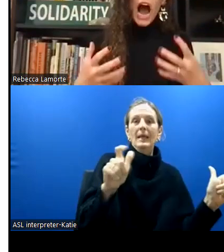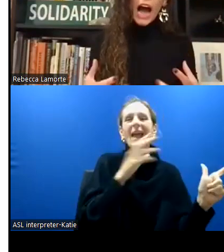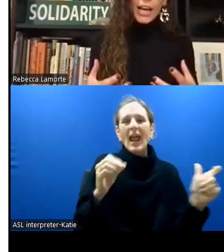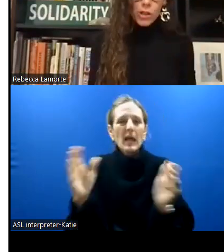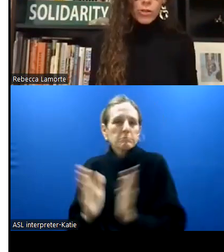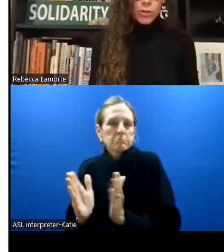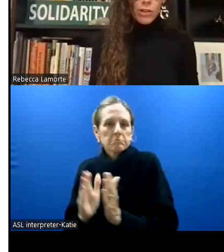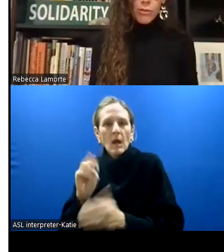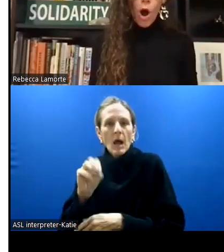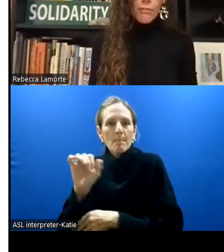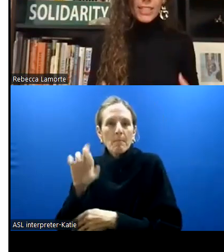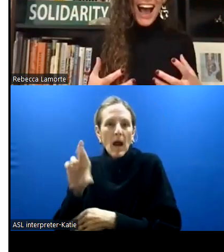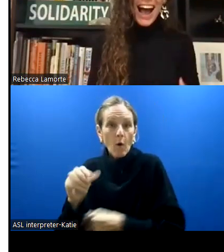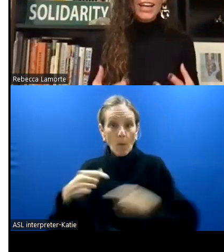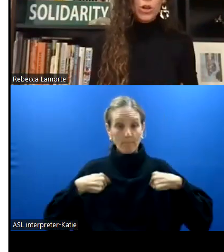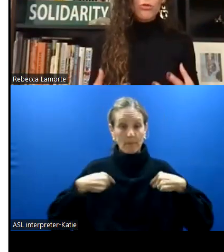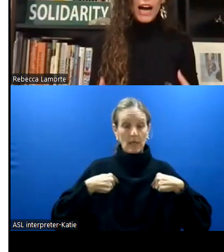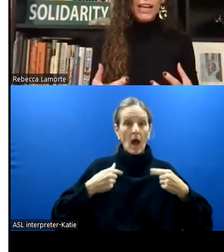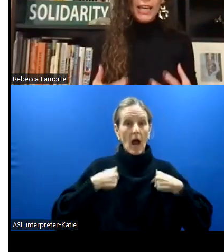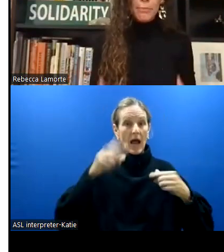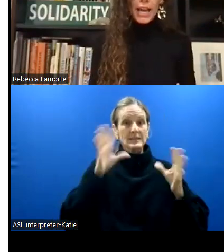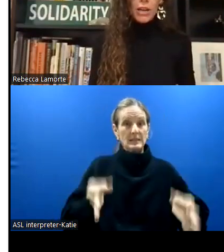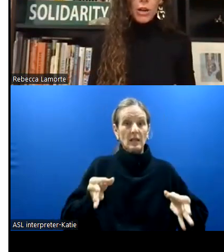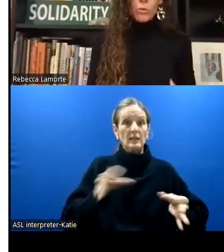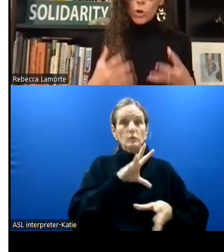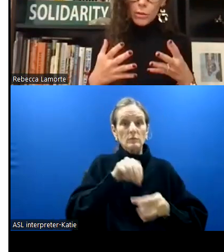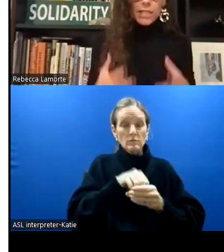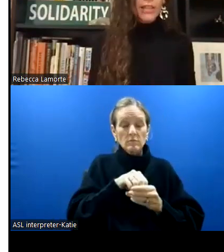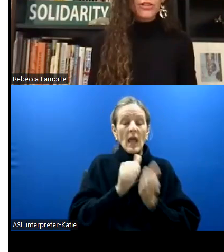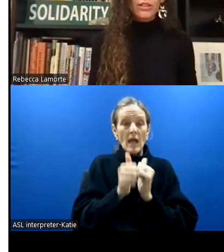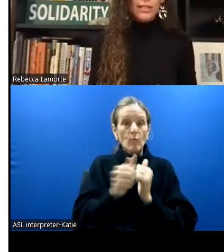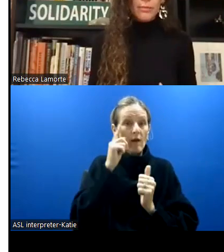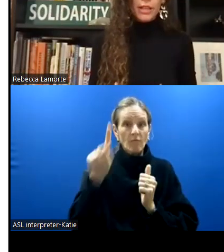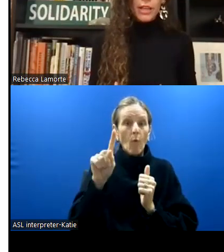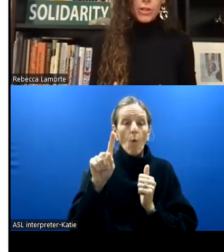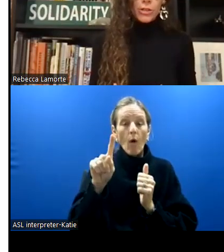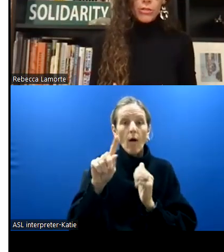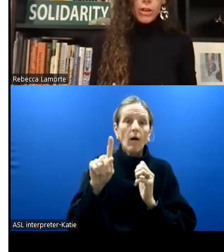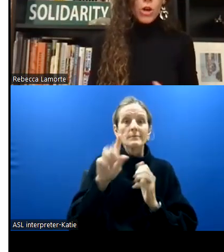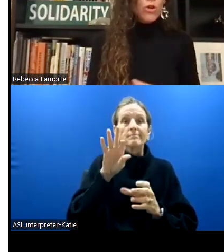when I chose to run for office, I knew my campaign was going to be centered on disability issues.